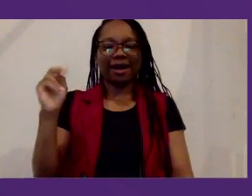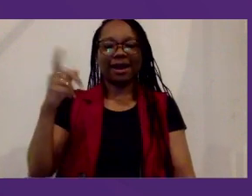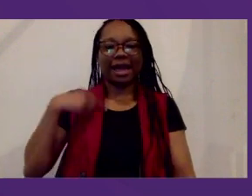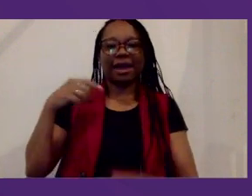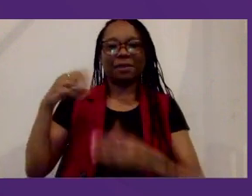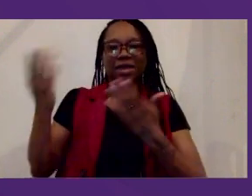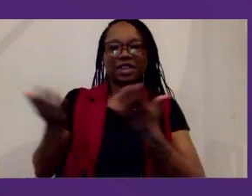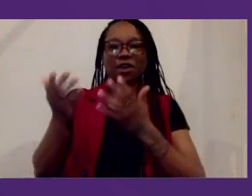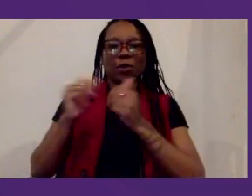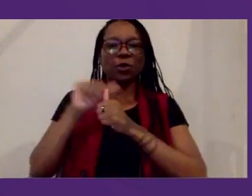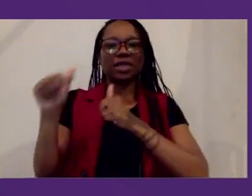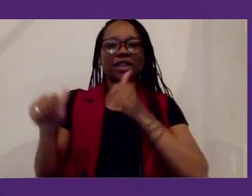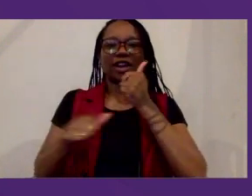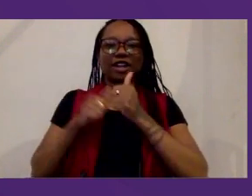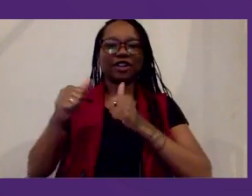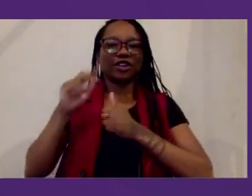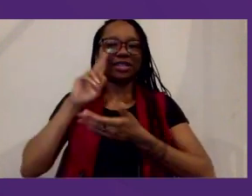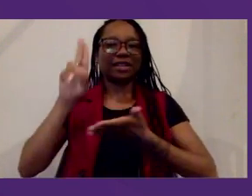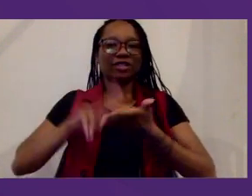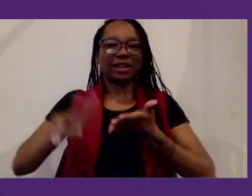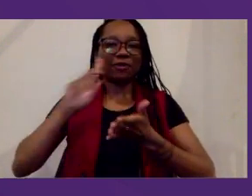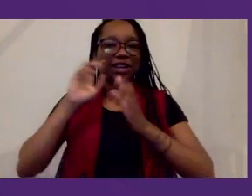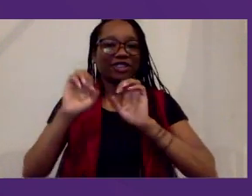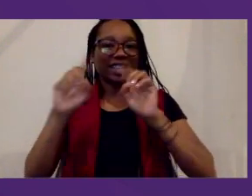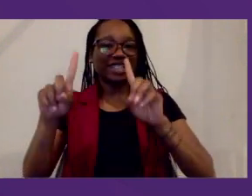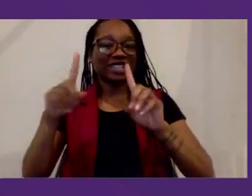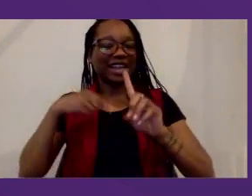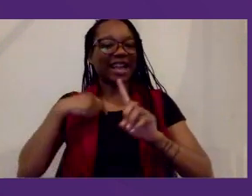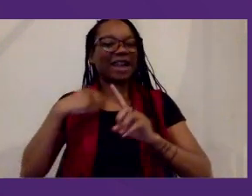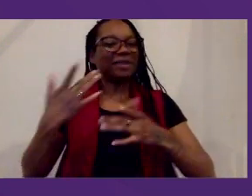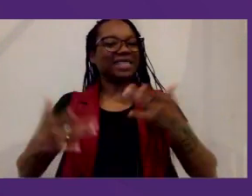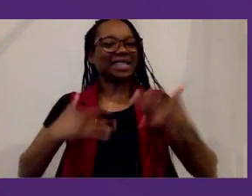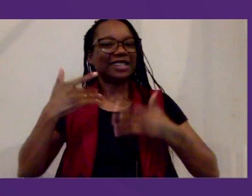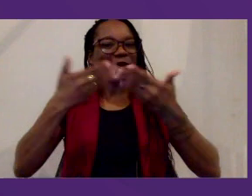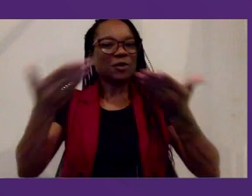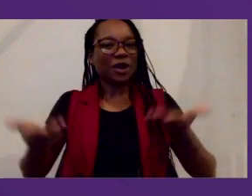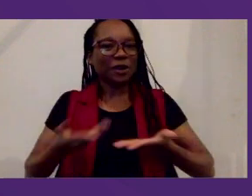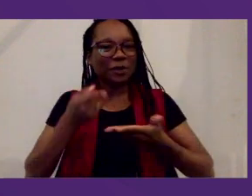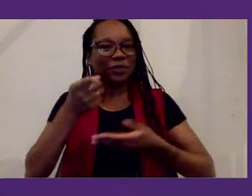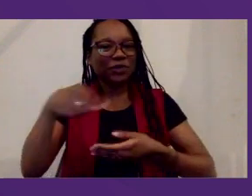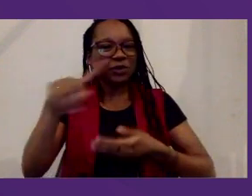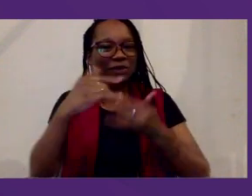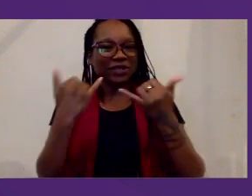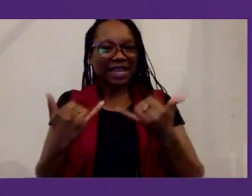glad to welcome all of you to this session today. From ancient times to today's globalized world,